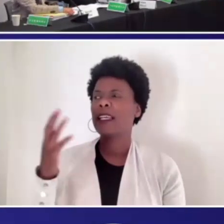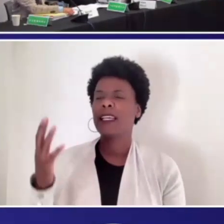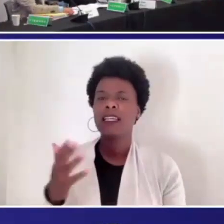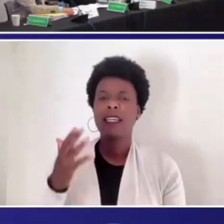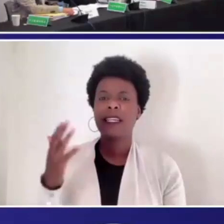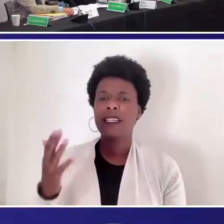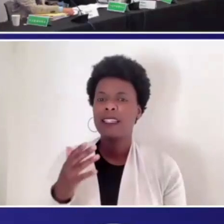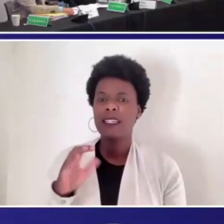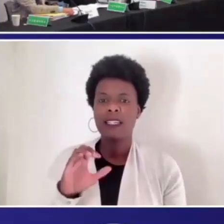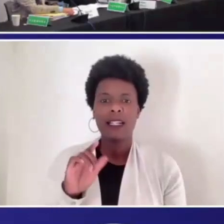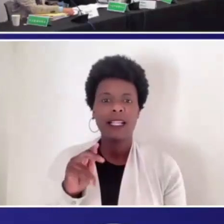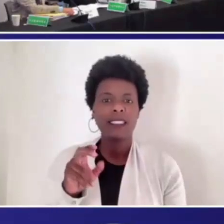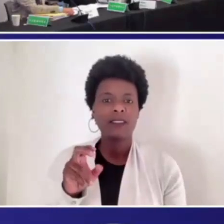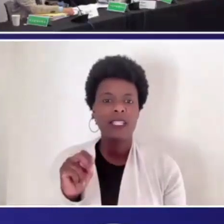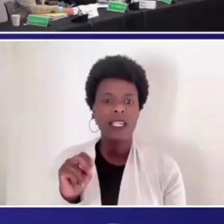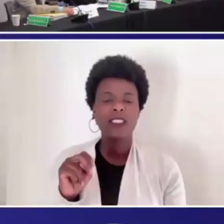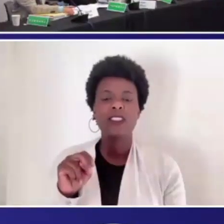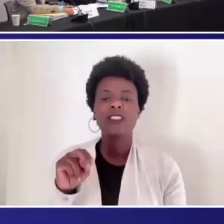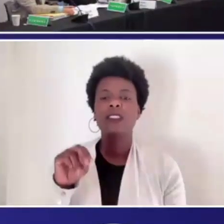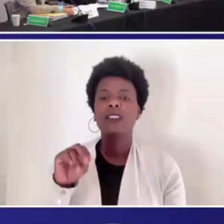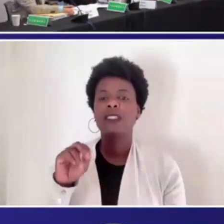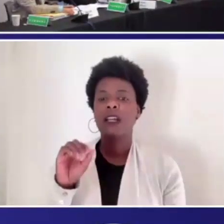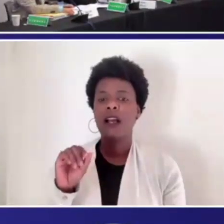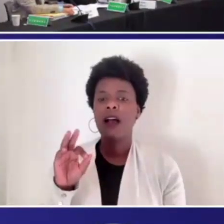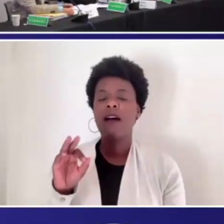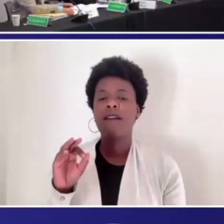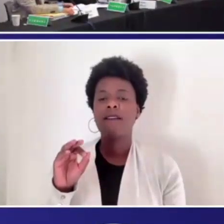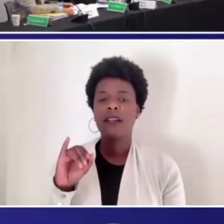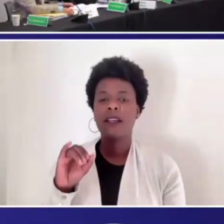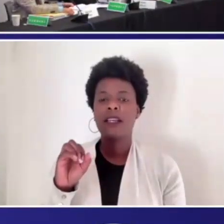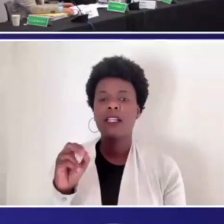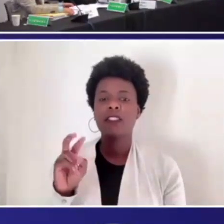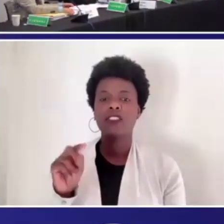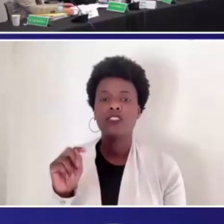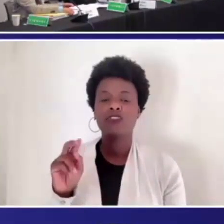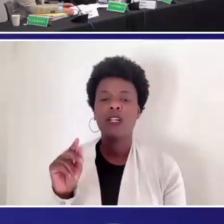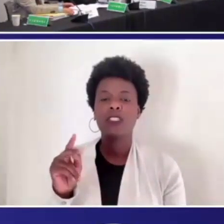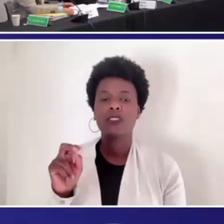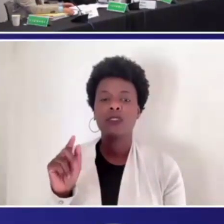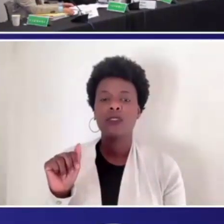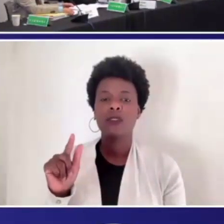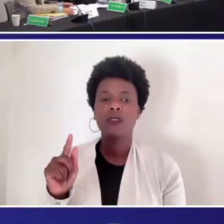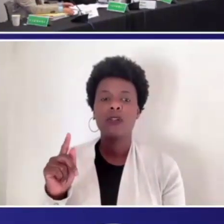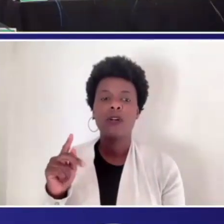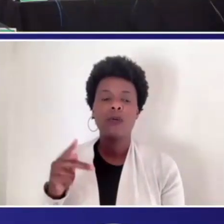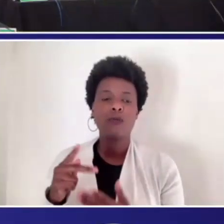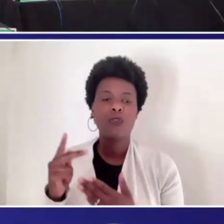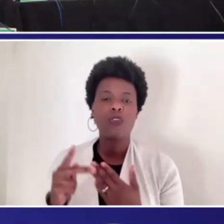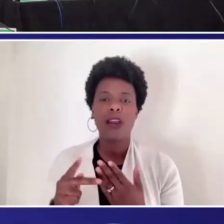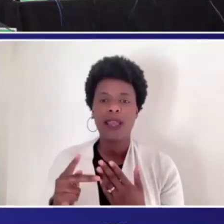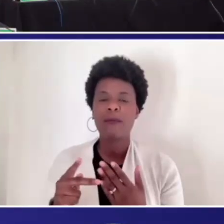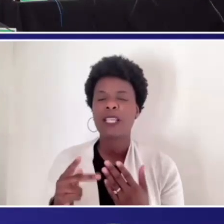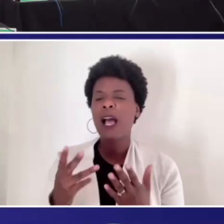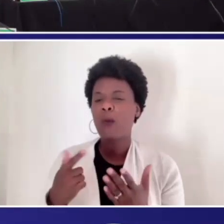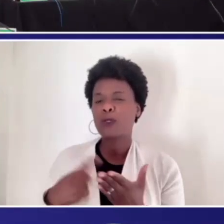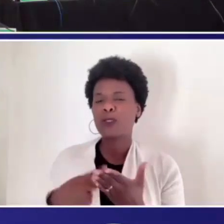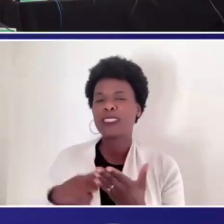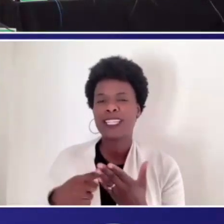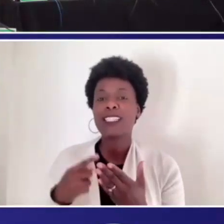Classification of Instructional Programs. And that's actually the first topic I want to get into after that. But so if you can, if you can give sort of